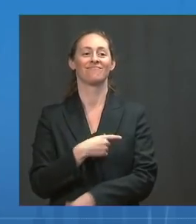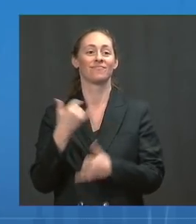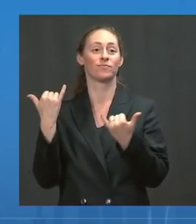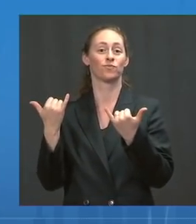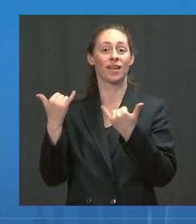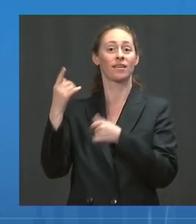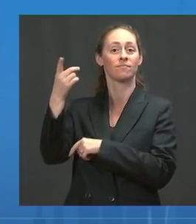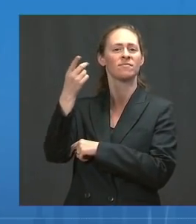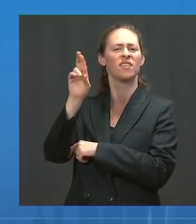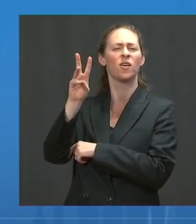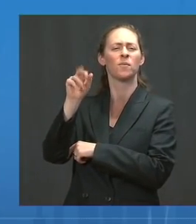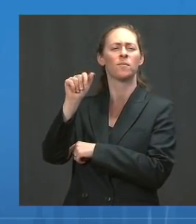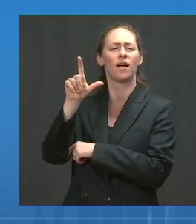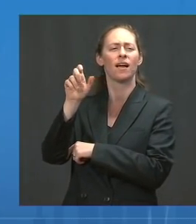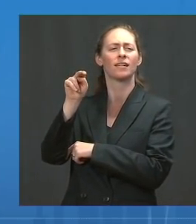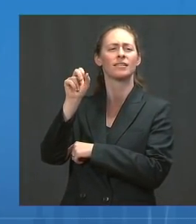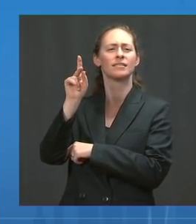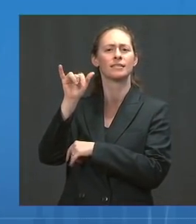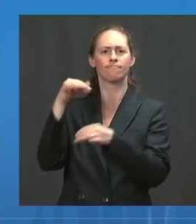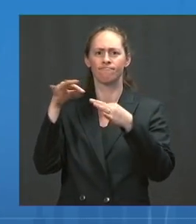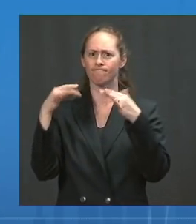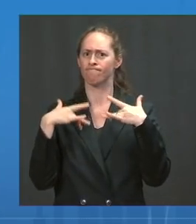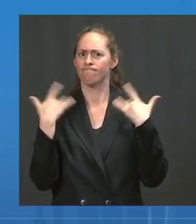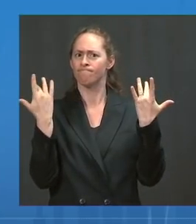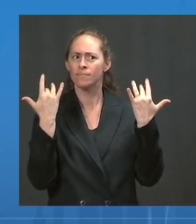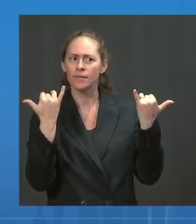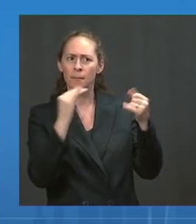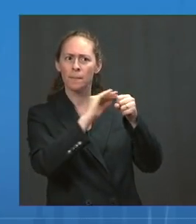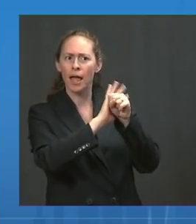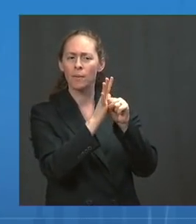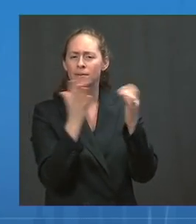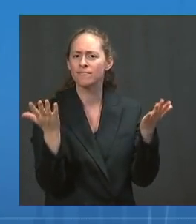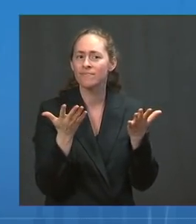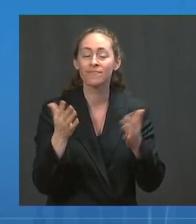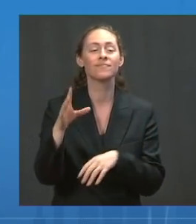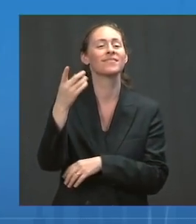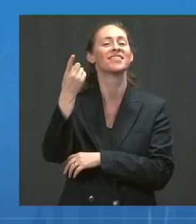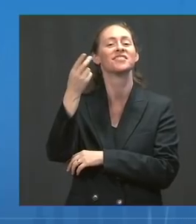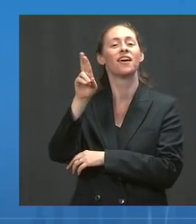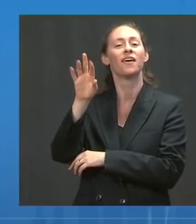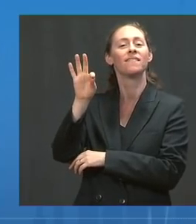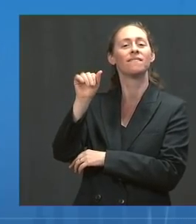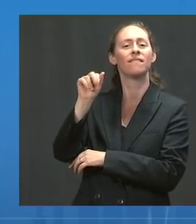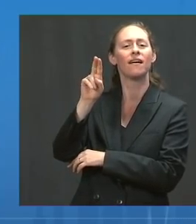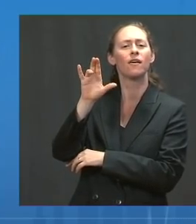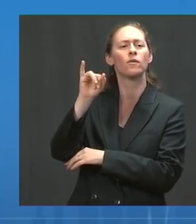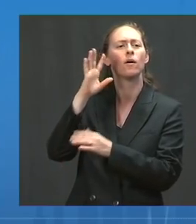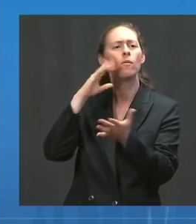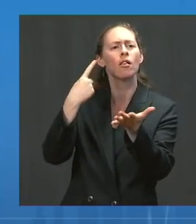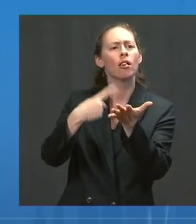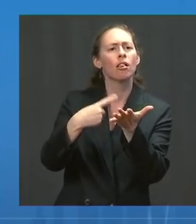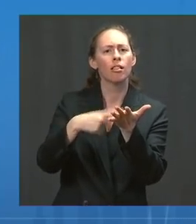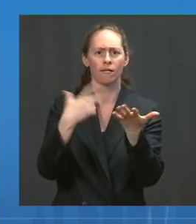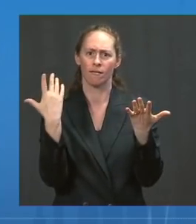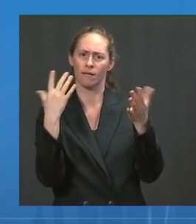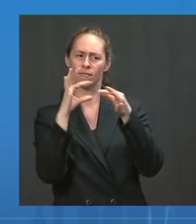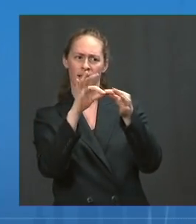on the state of the pandemic, Dr. Fauci will present on the effectiveness of the vaccines and cases among the vaccinated,